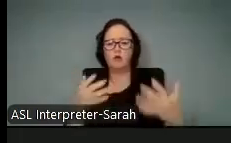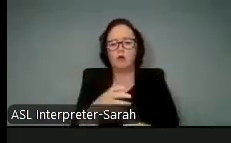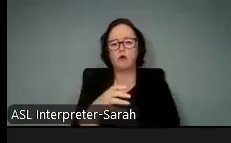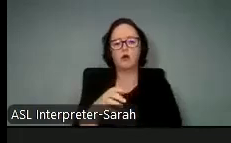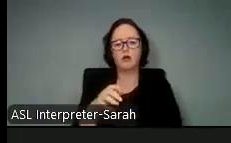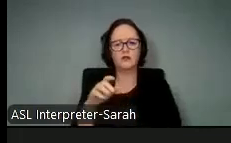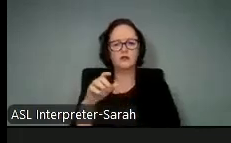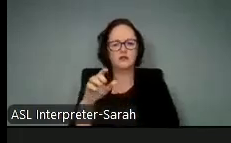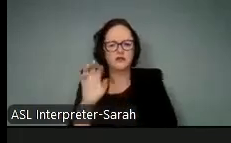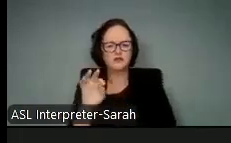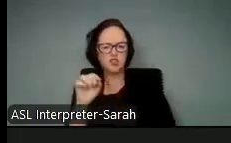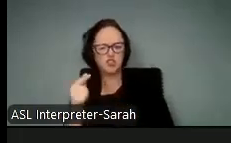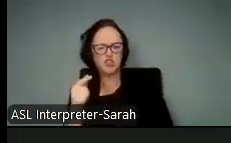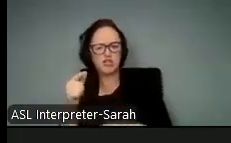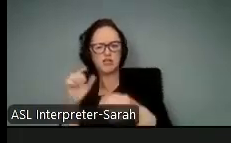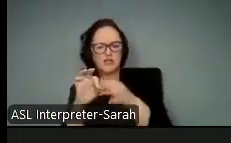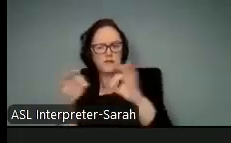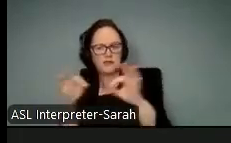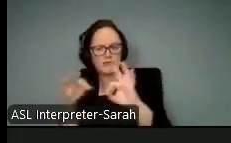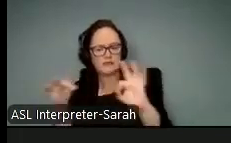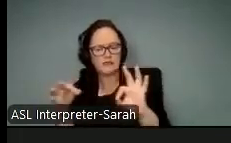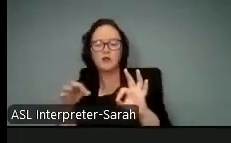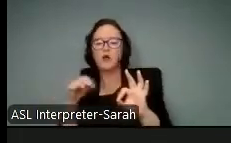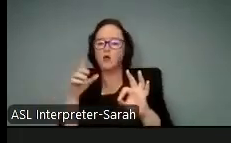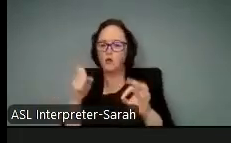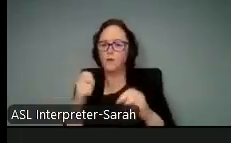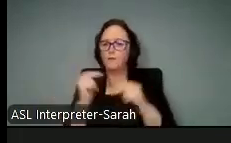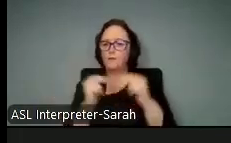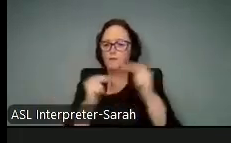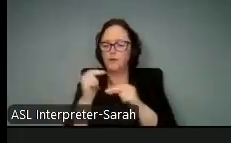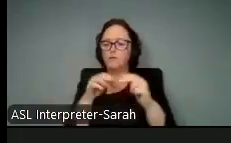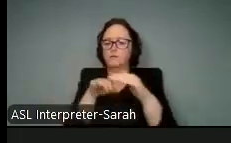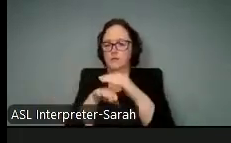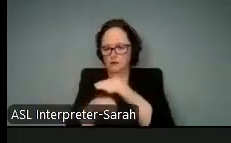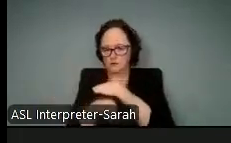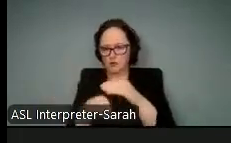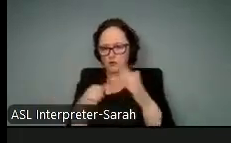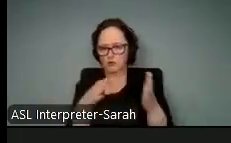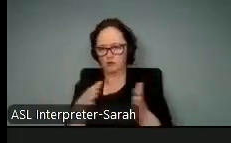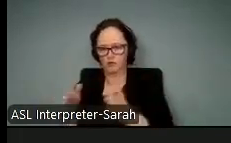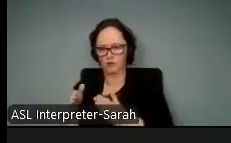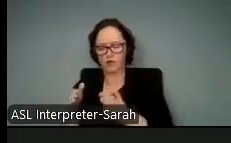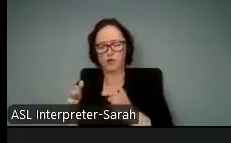We want to build this in an accessible way to make sure that people aren't getting a really long block of alt text.